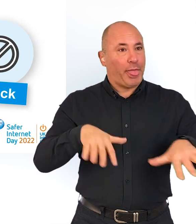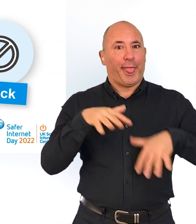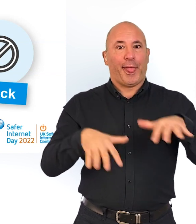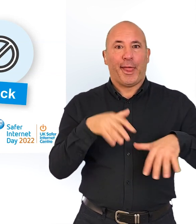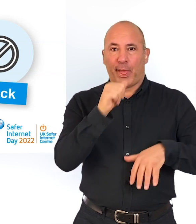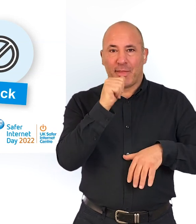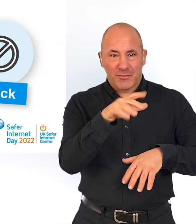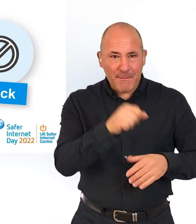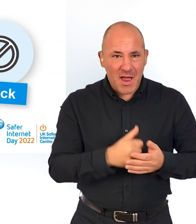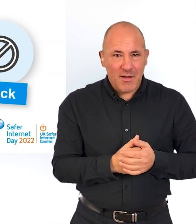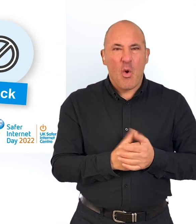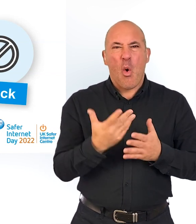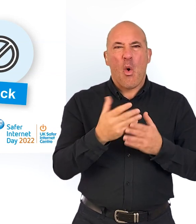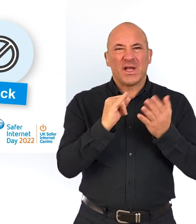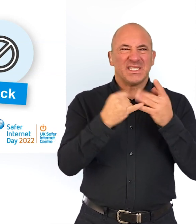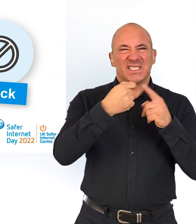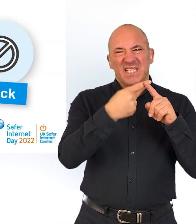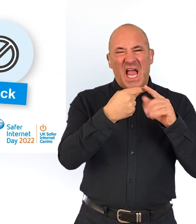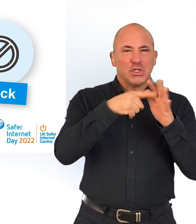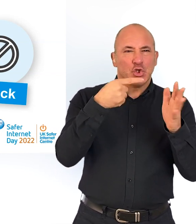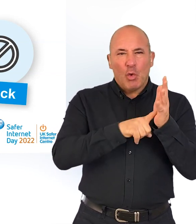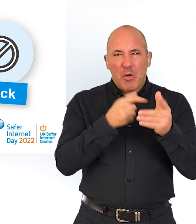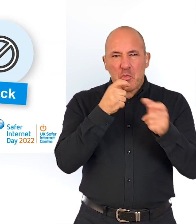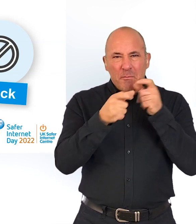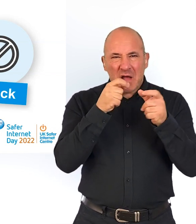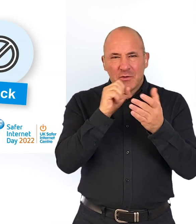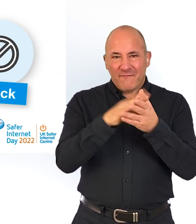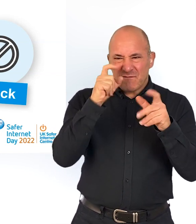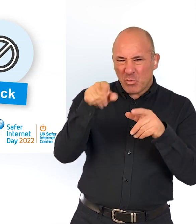or that sexual comments on a photo someone posted are not okay.